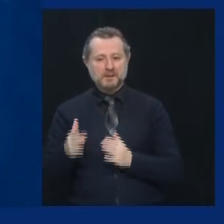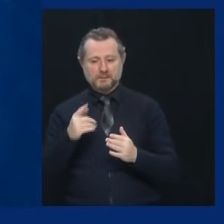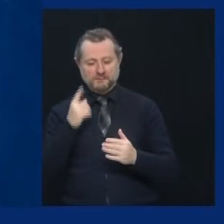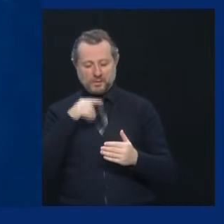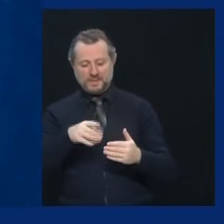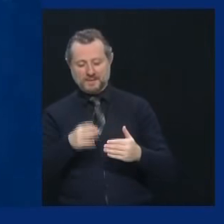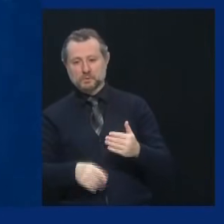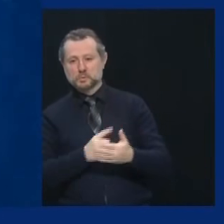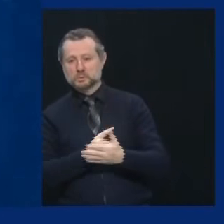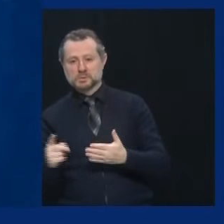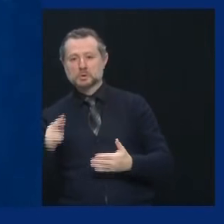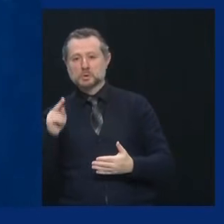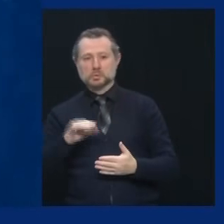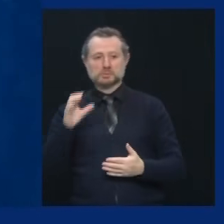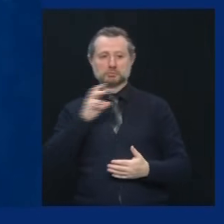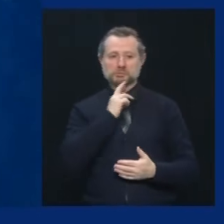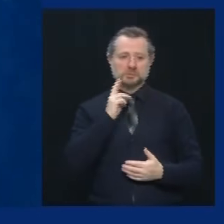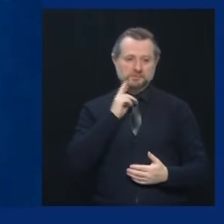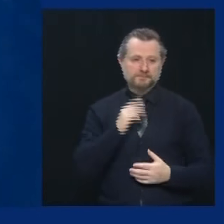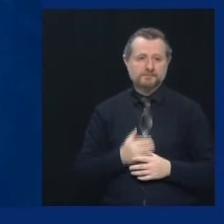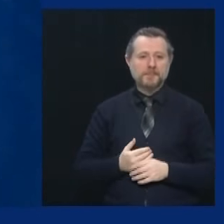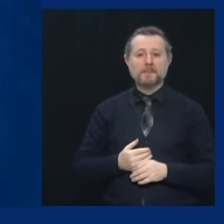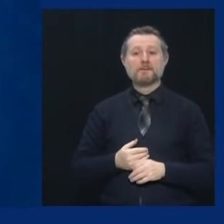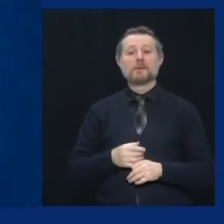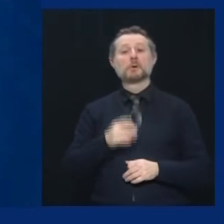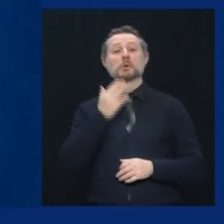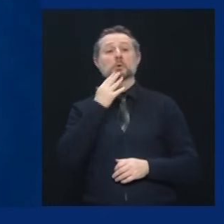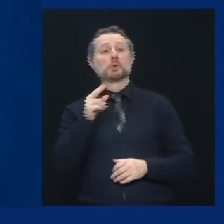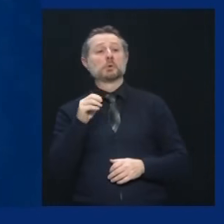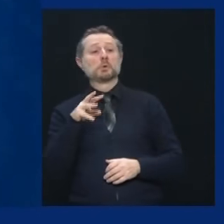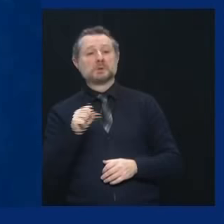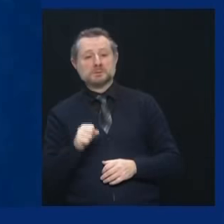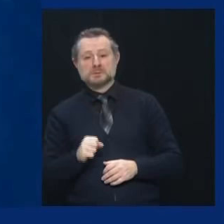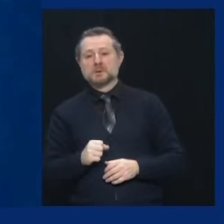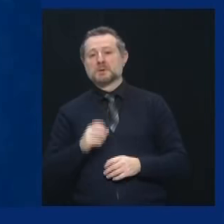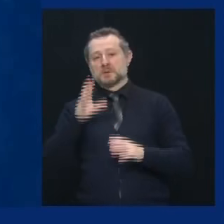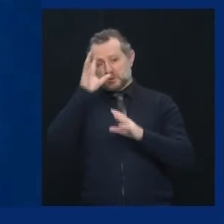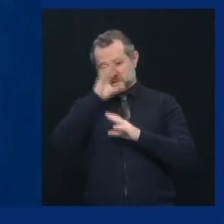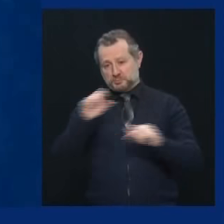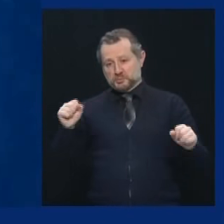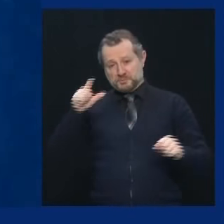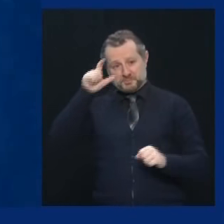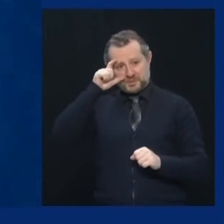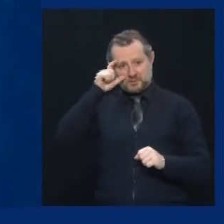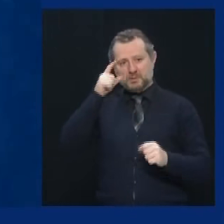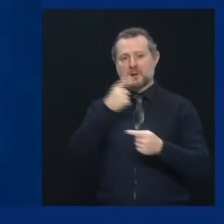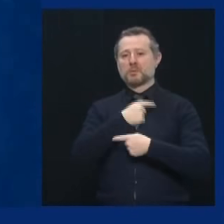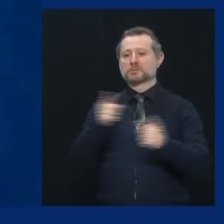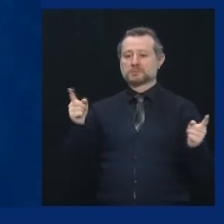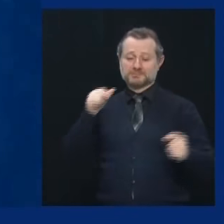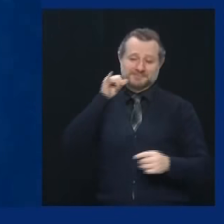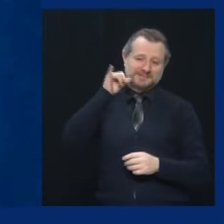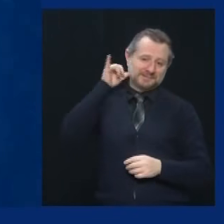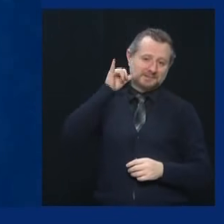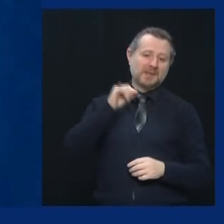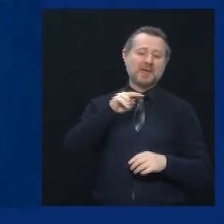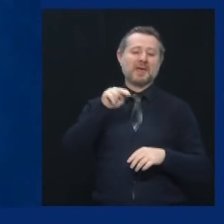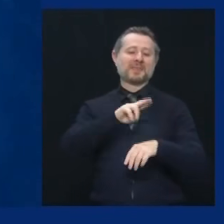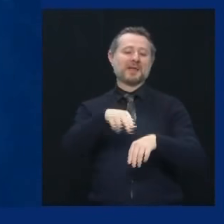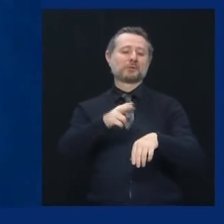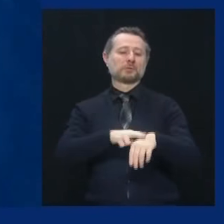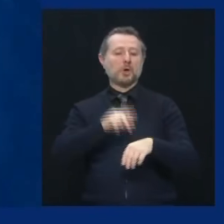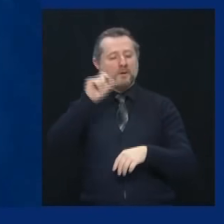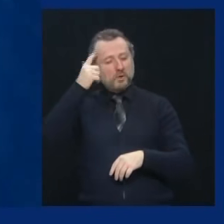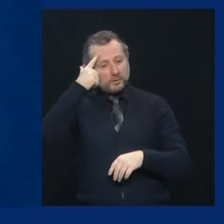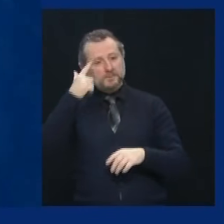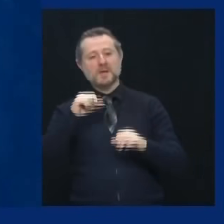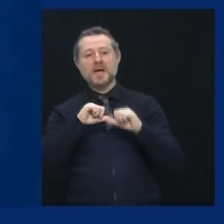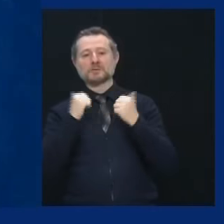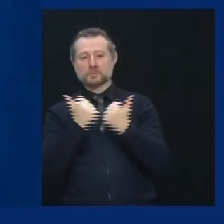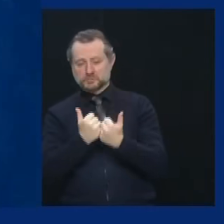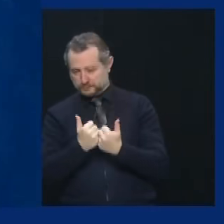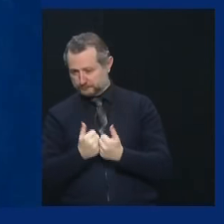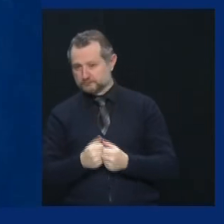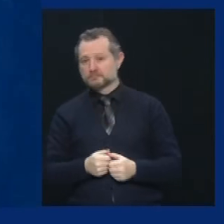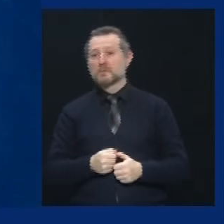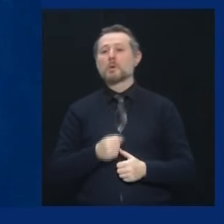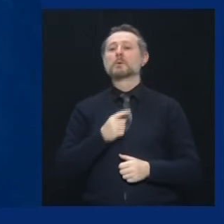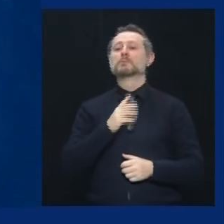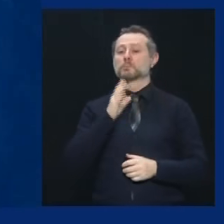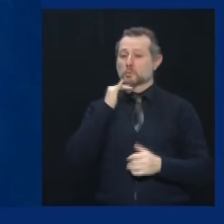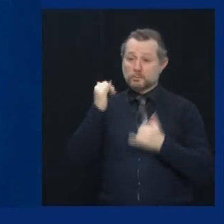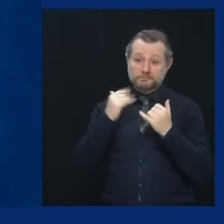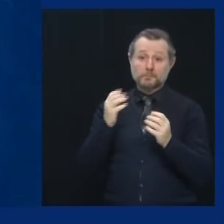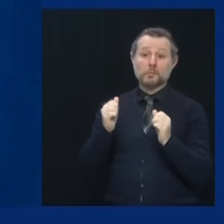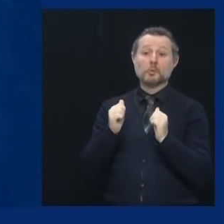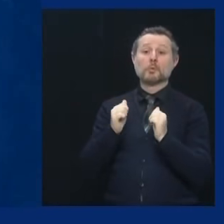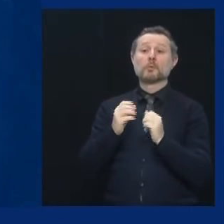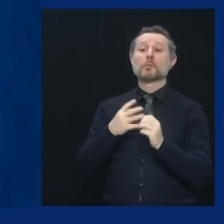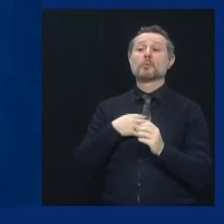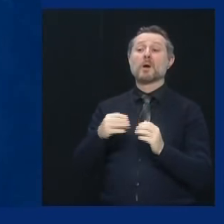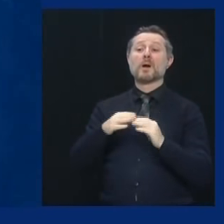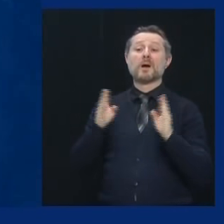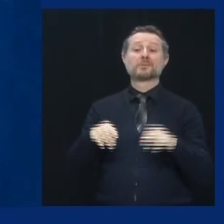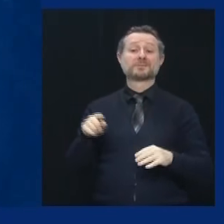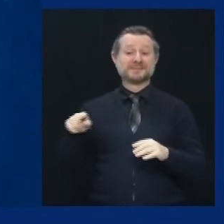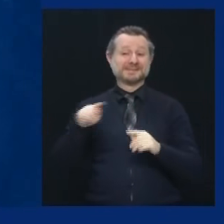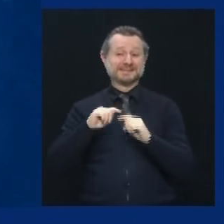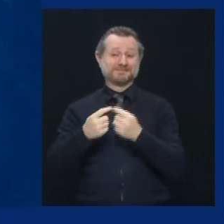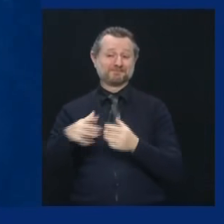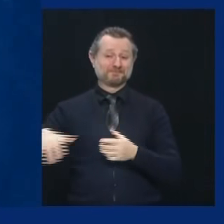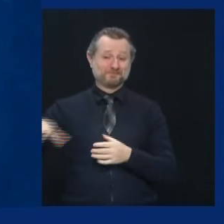ACROSS THE STATE, PERCENT